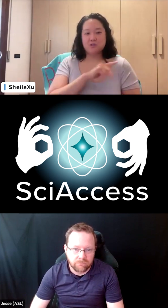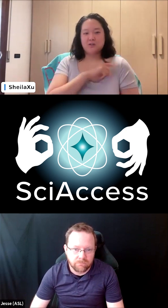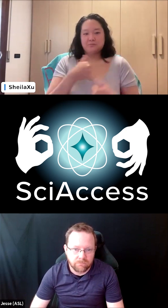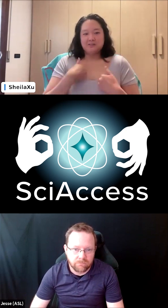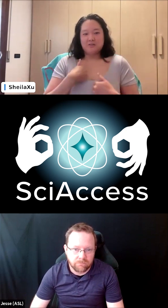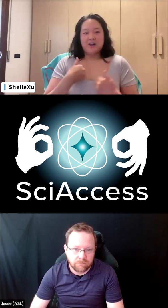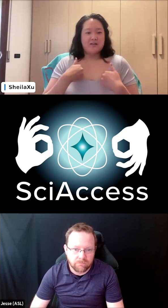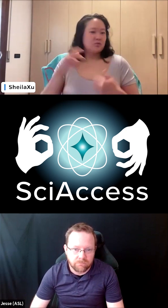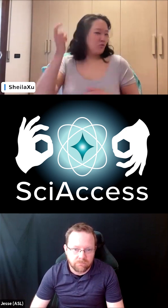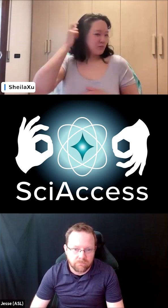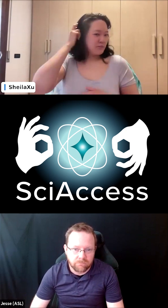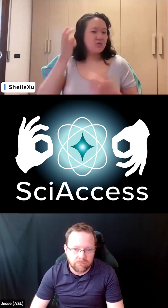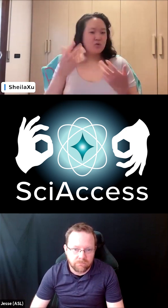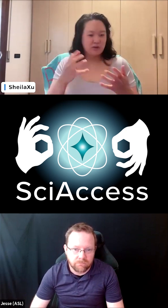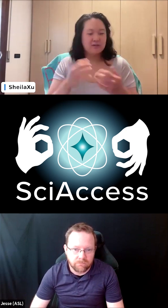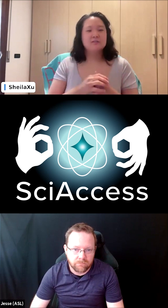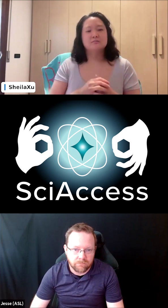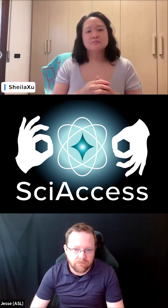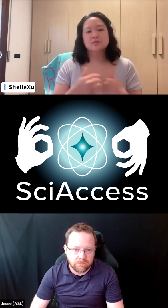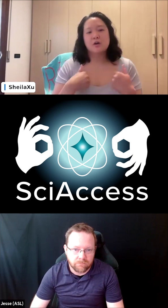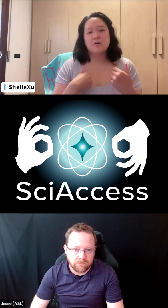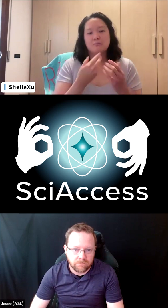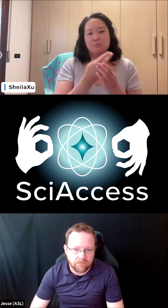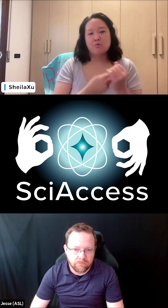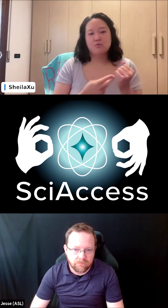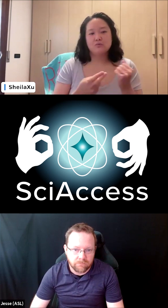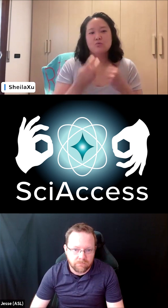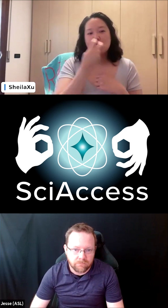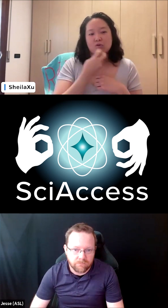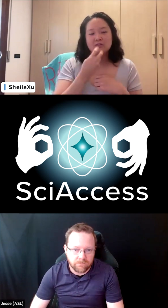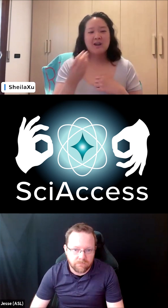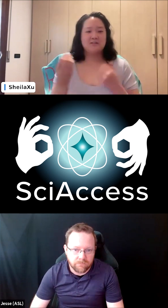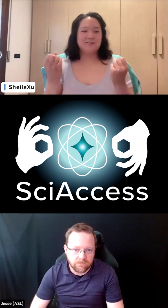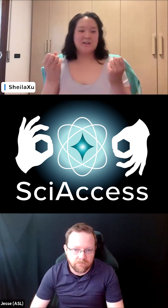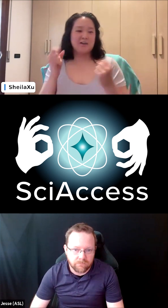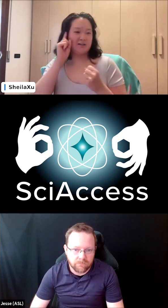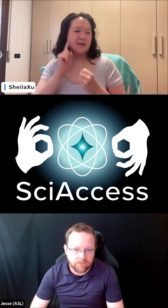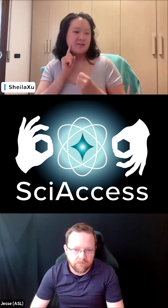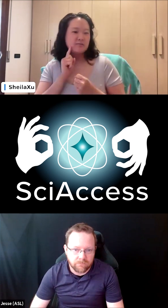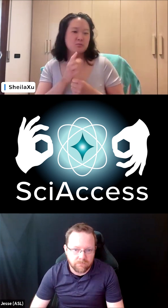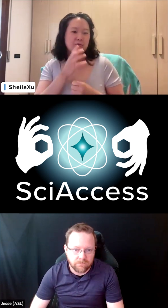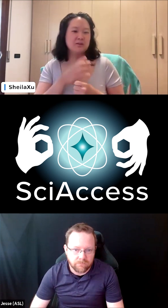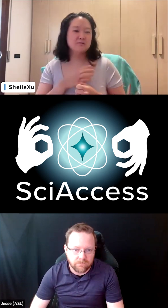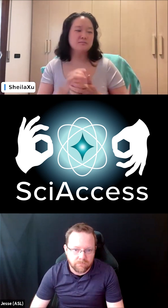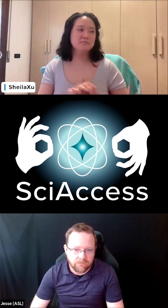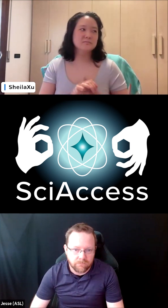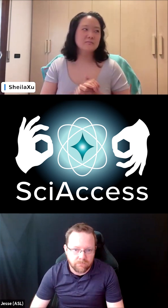I had a cochlear implant and I did learn both oral so I can